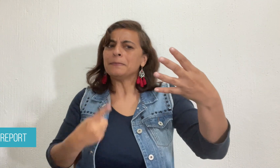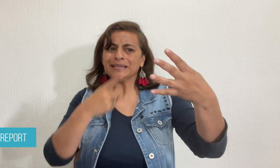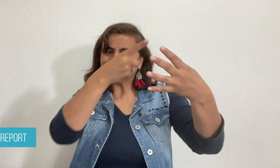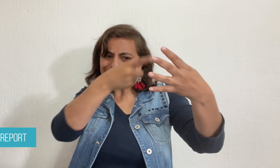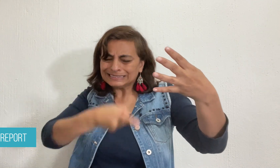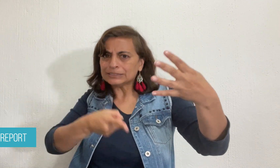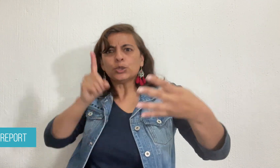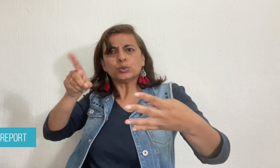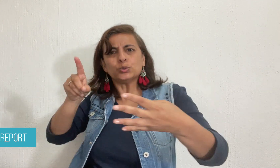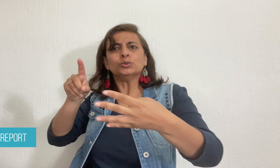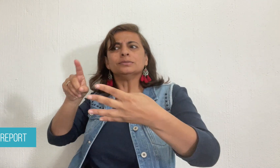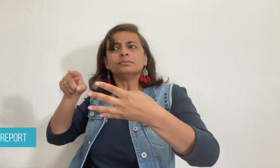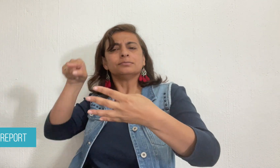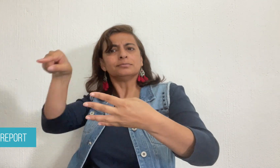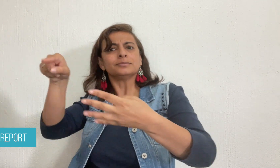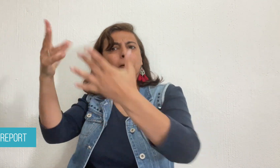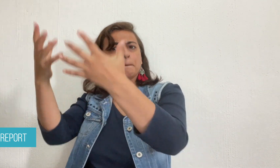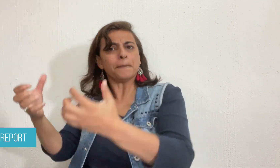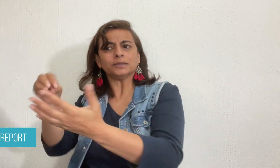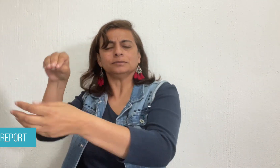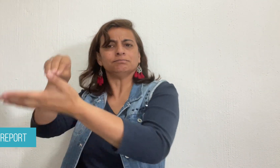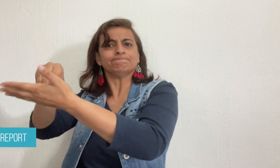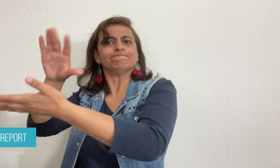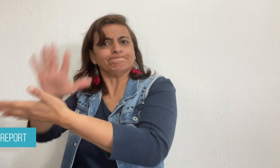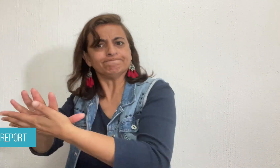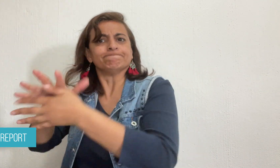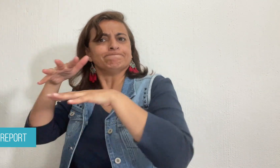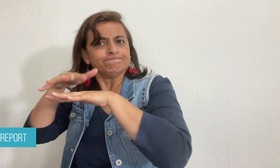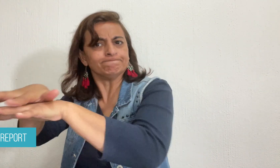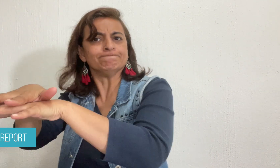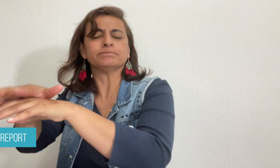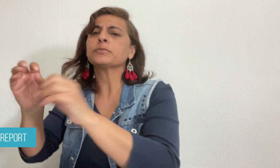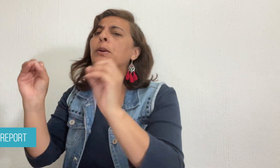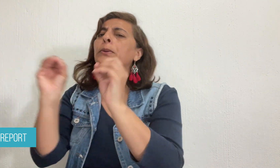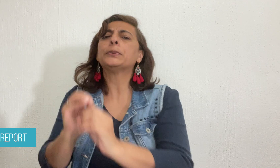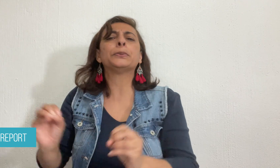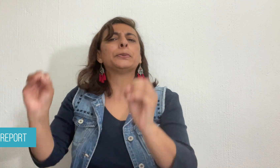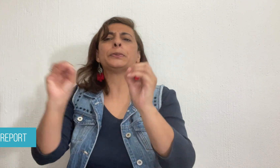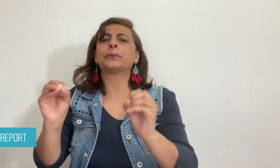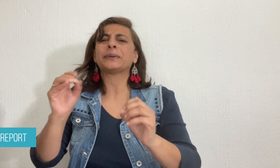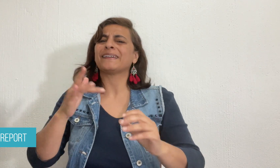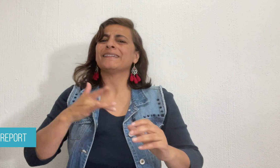and the Deaf community believes the government